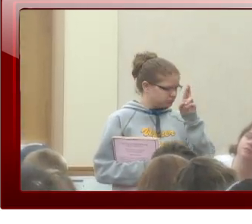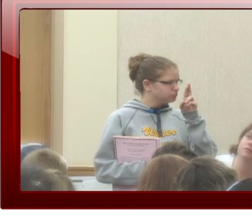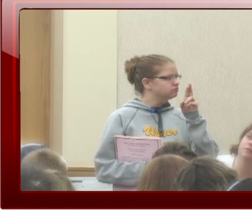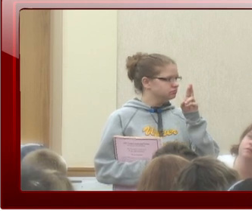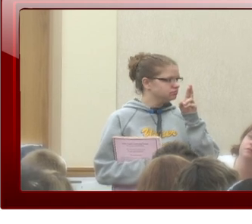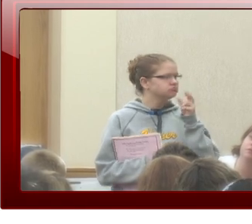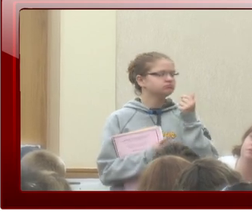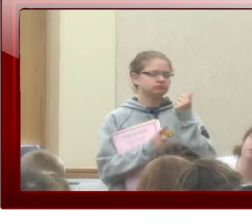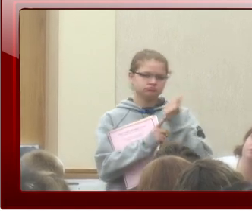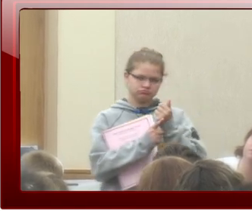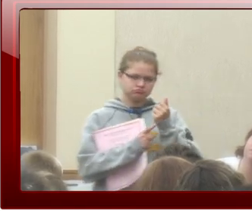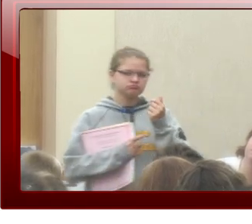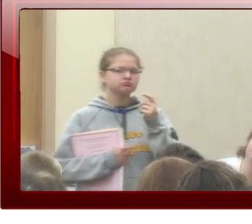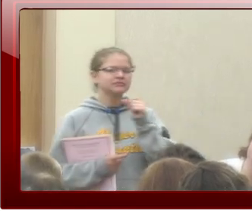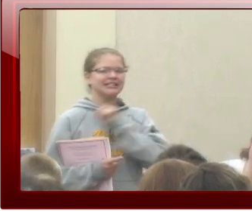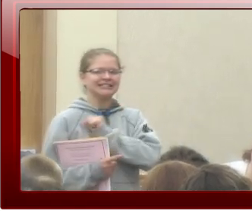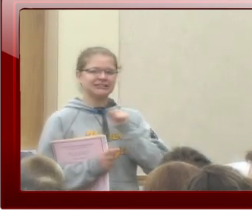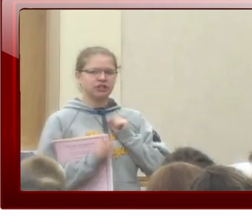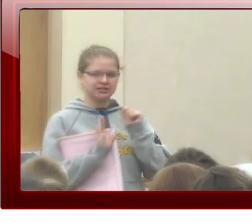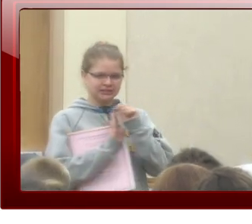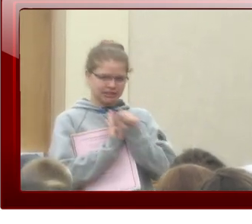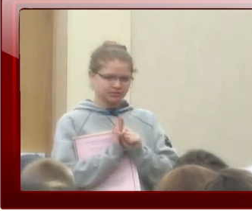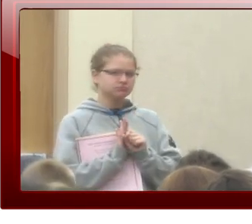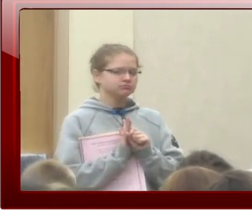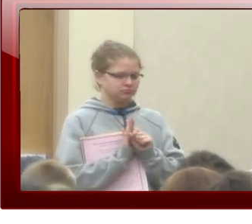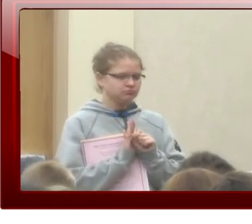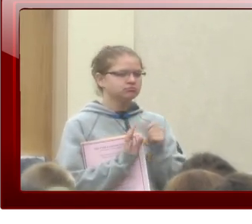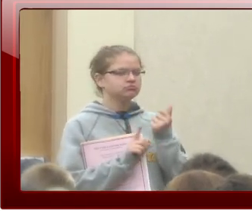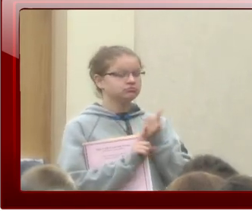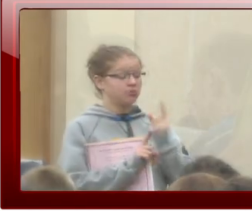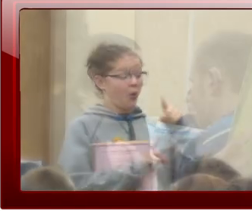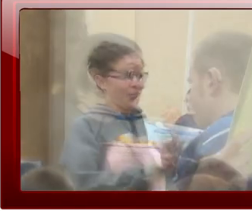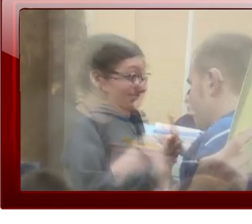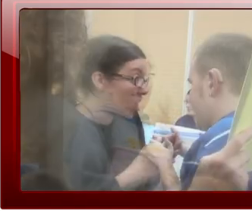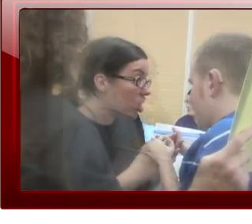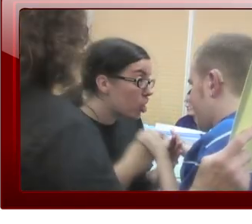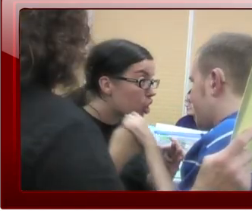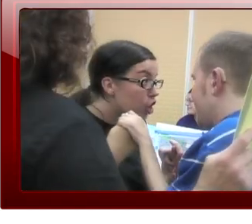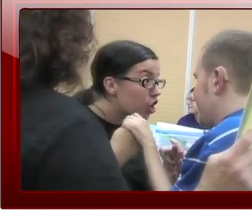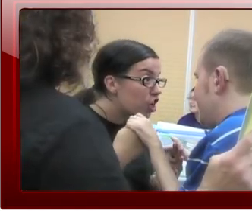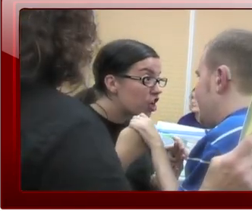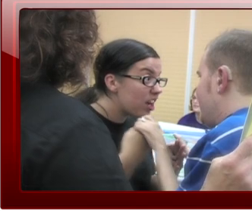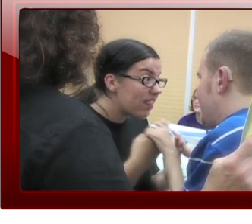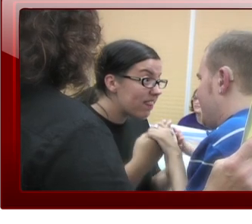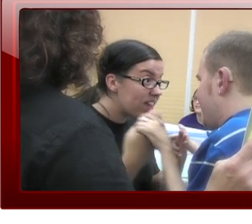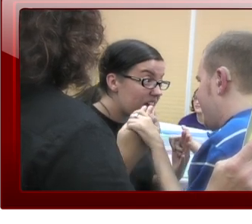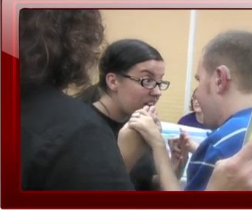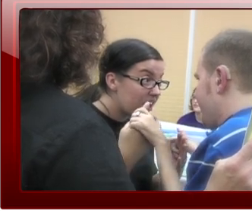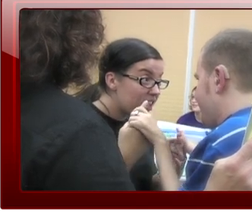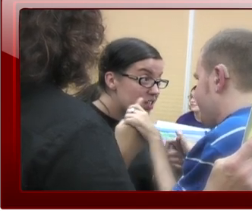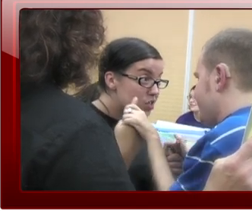of what is being said so be sensitive to the needs of people who are reading lips